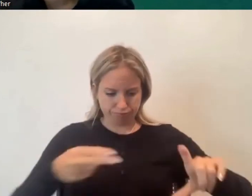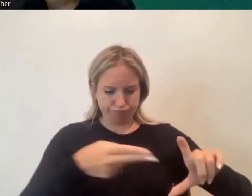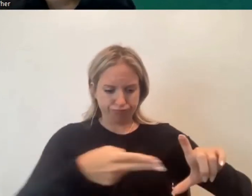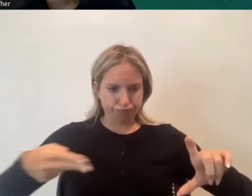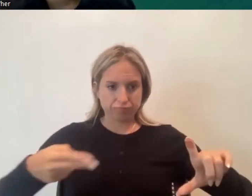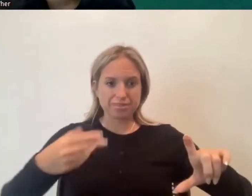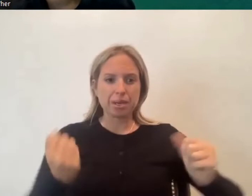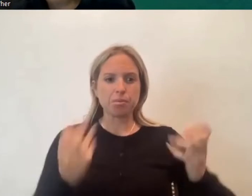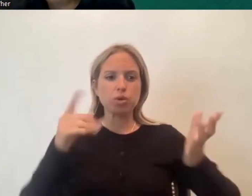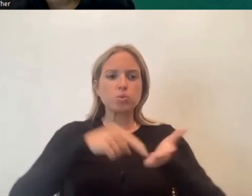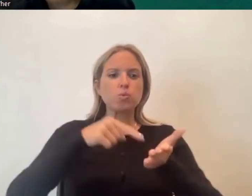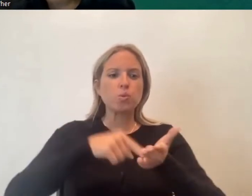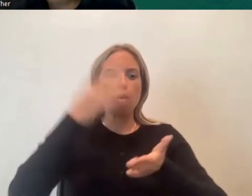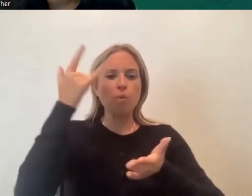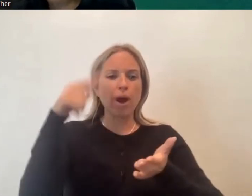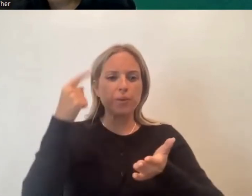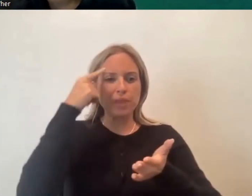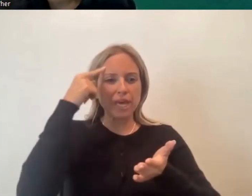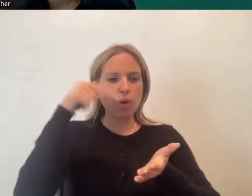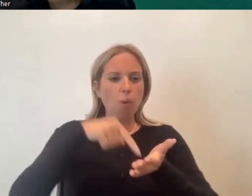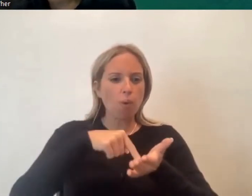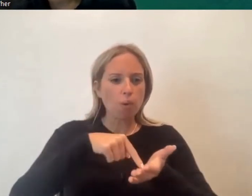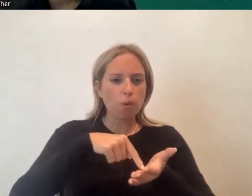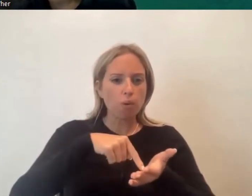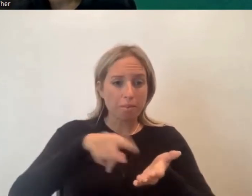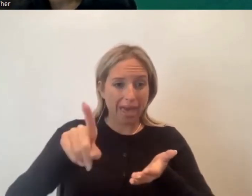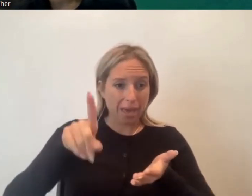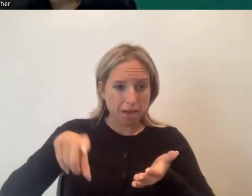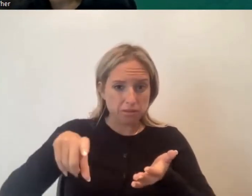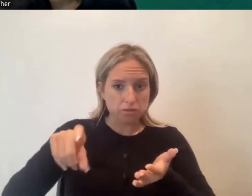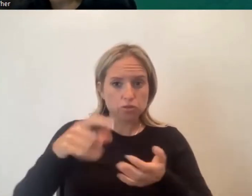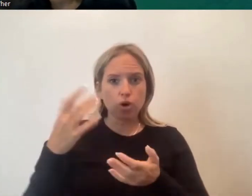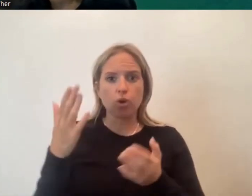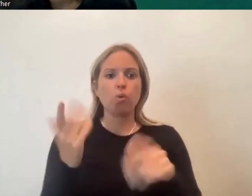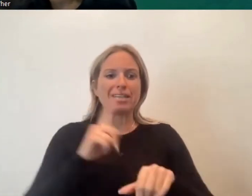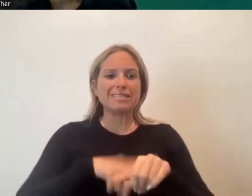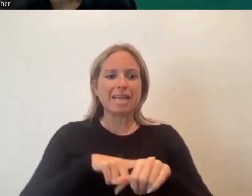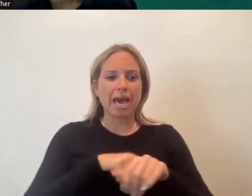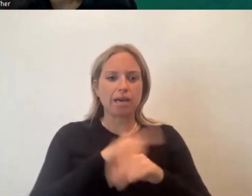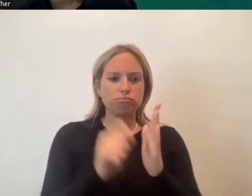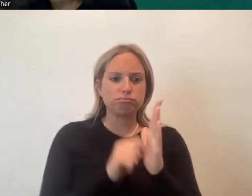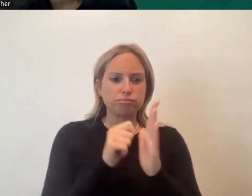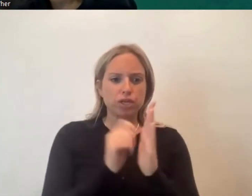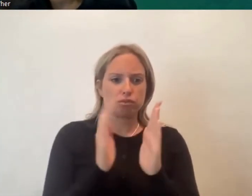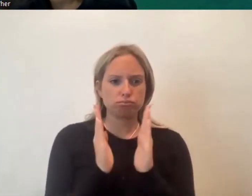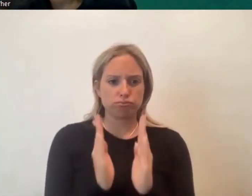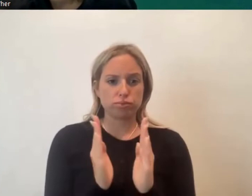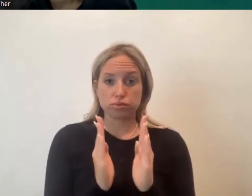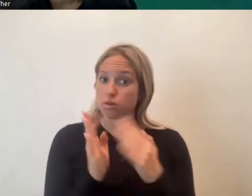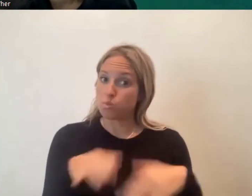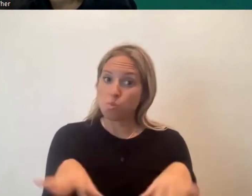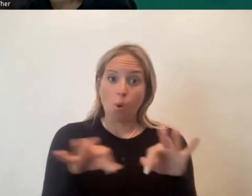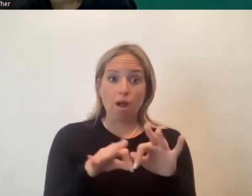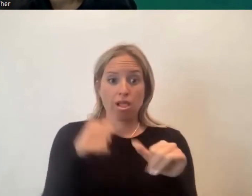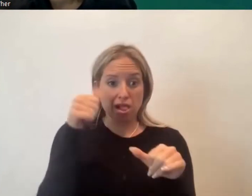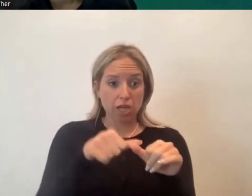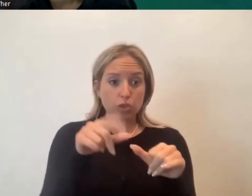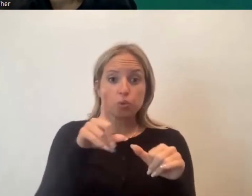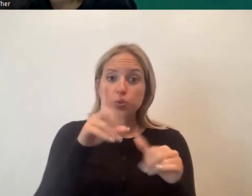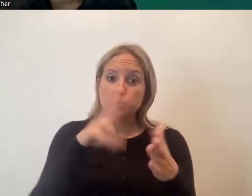they think you owe that amount of money and for what time period they're looking at. It's really important that you read that letter and understand your rights.